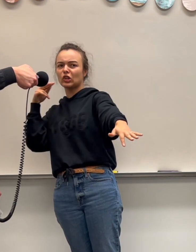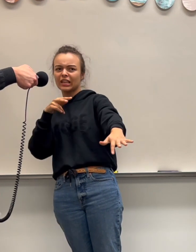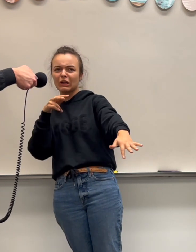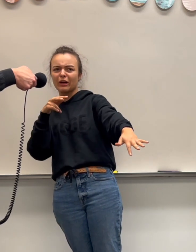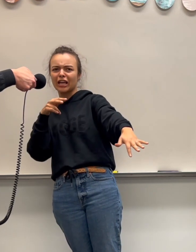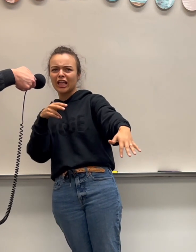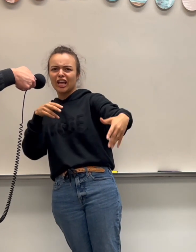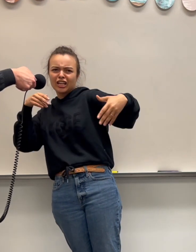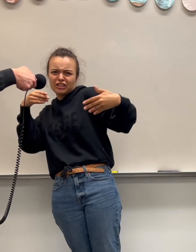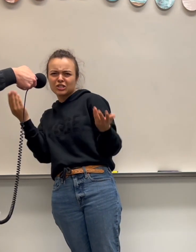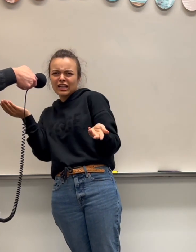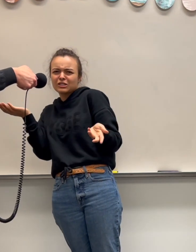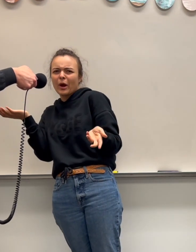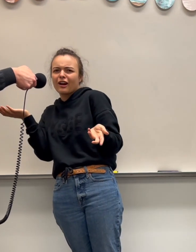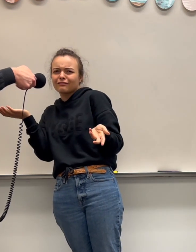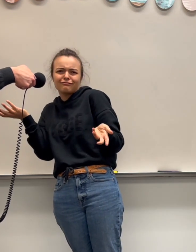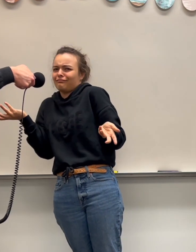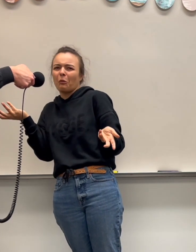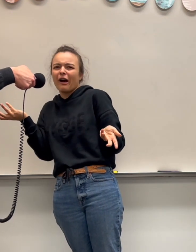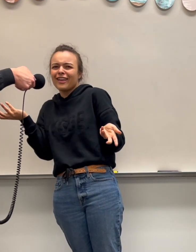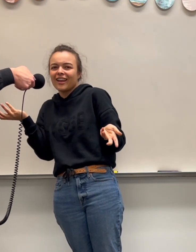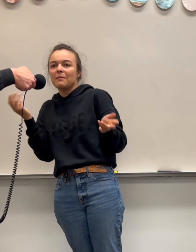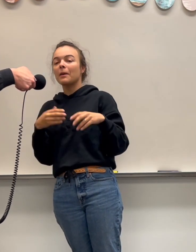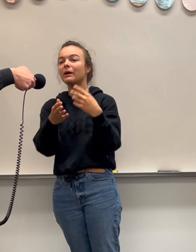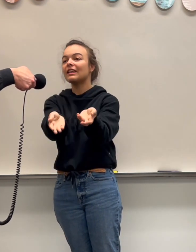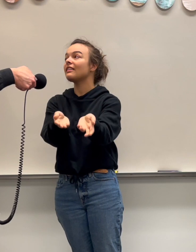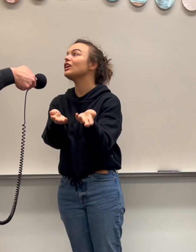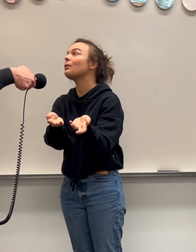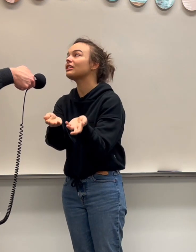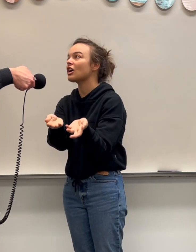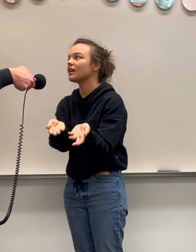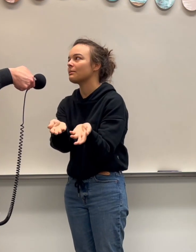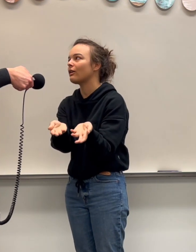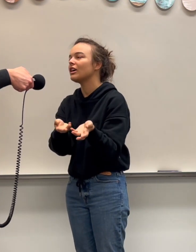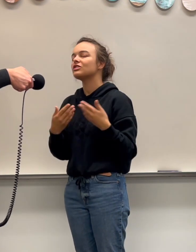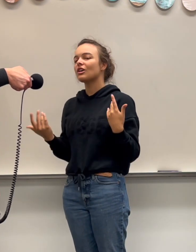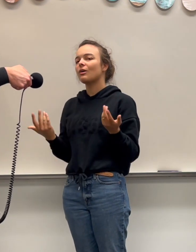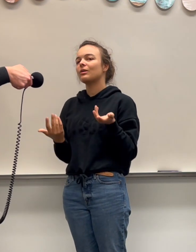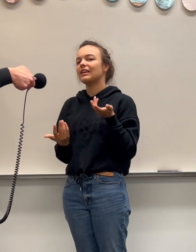you're looking going you just signed Square what but then they know what they're talking about so